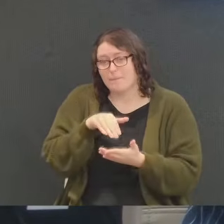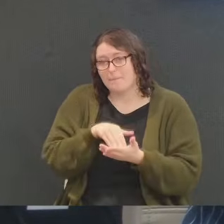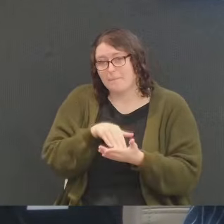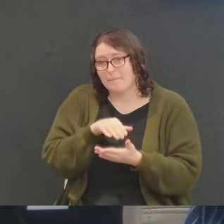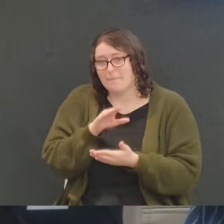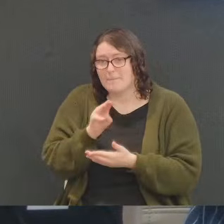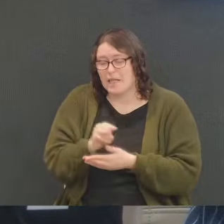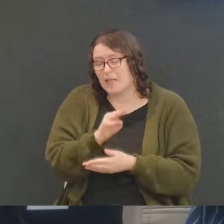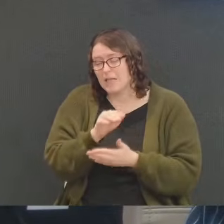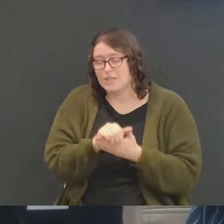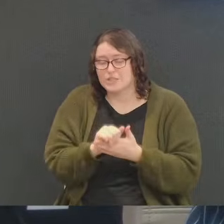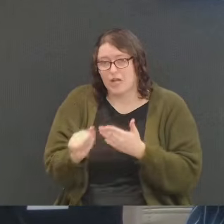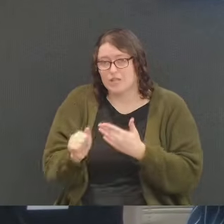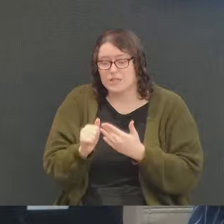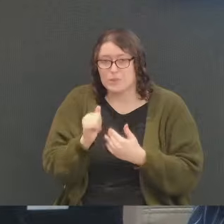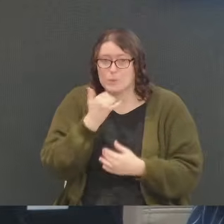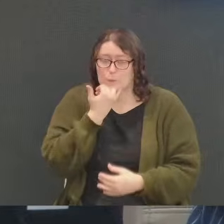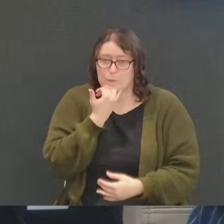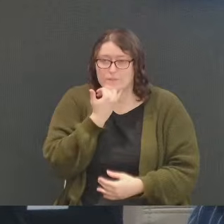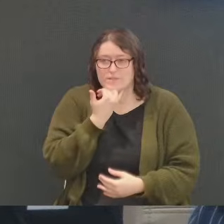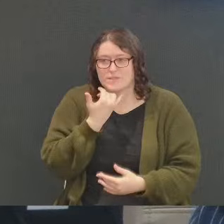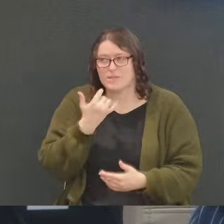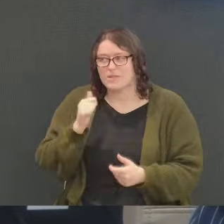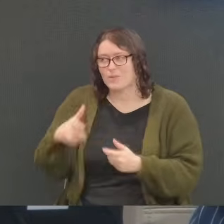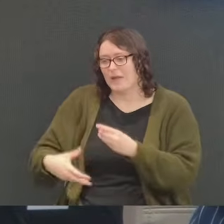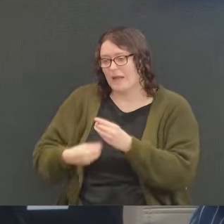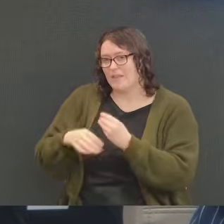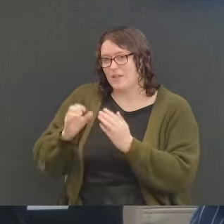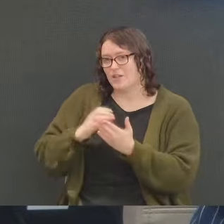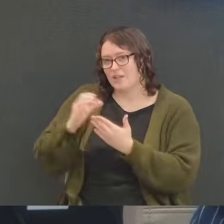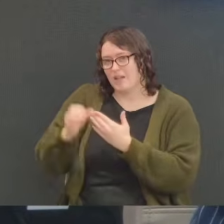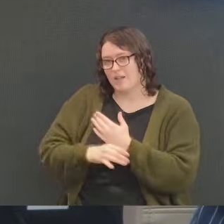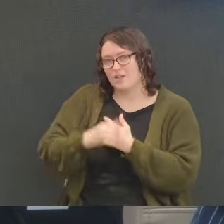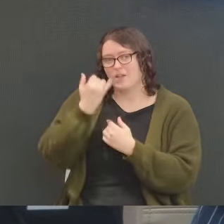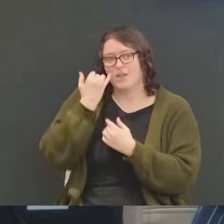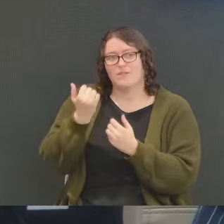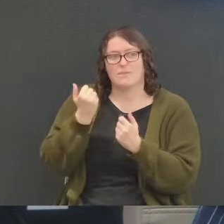So, can we put that on the calendar? If you're going to have a whole bunch of names and we're